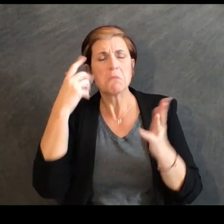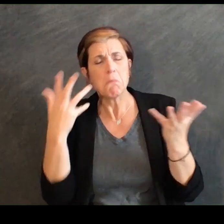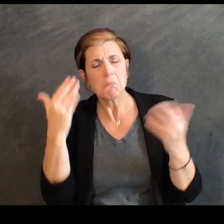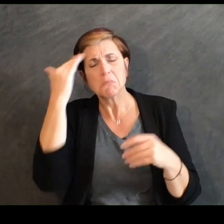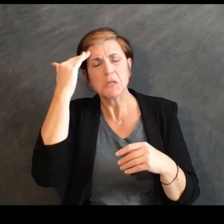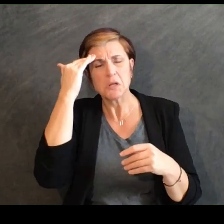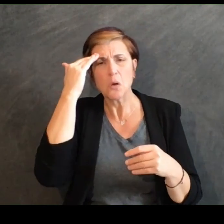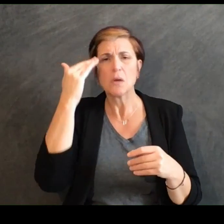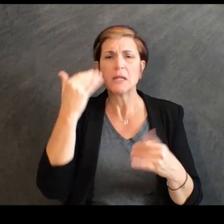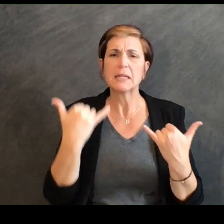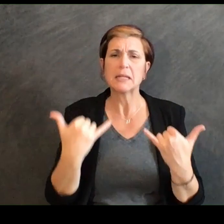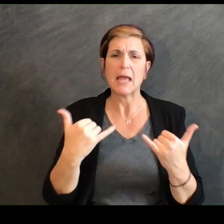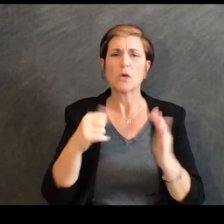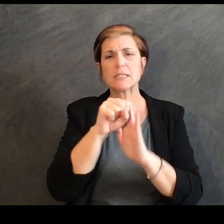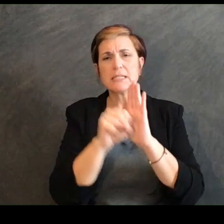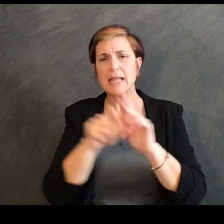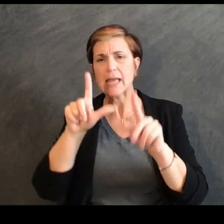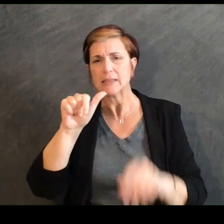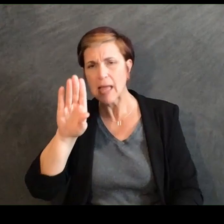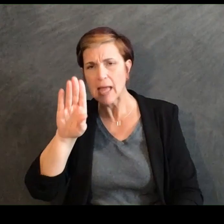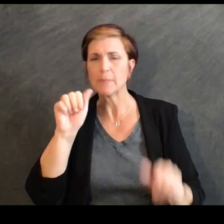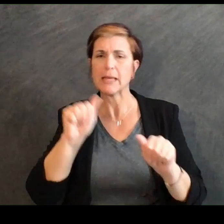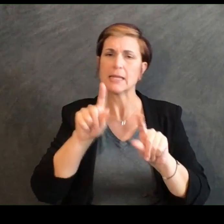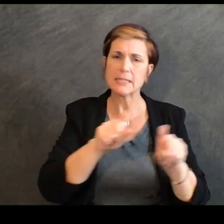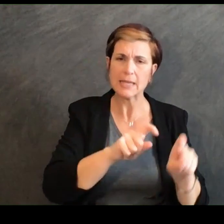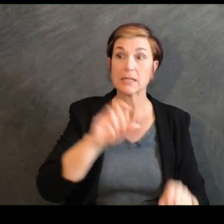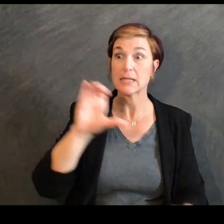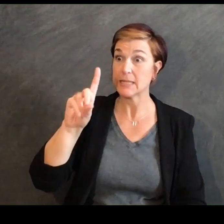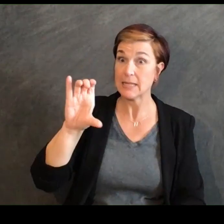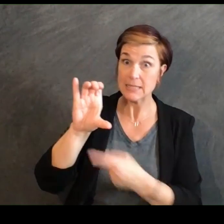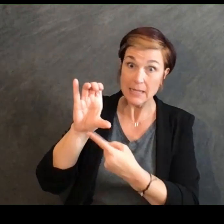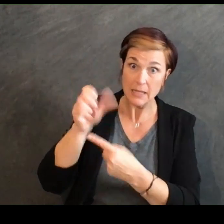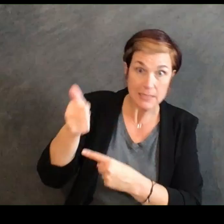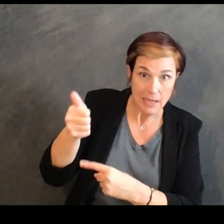country CDC is testing but you said mr. president that we wanted to bring all